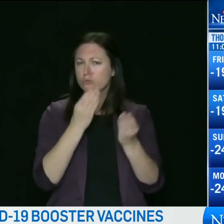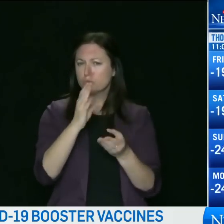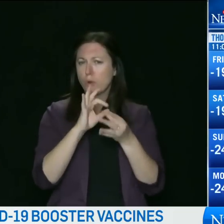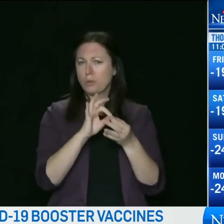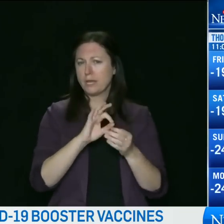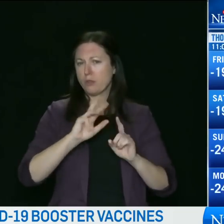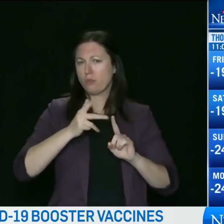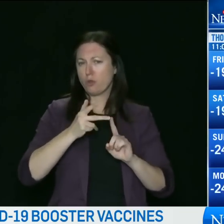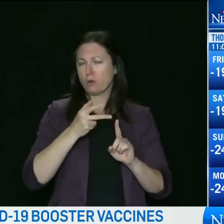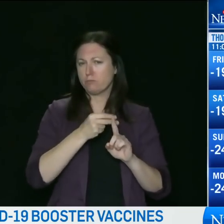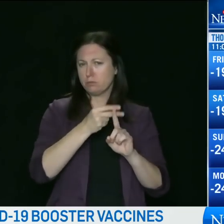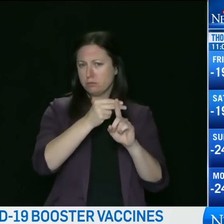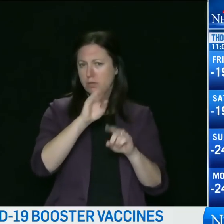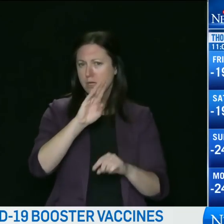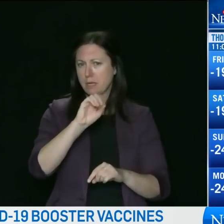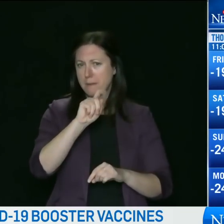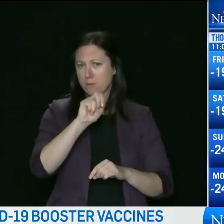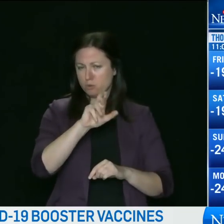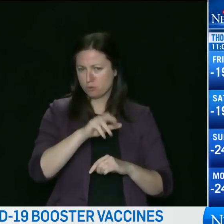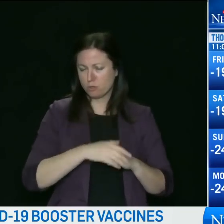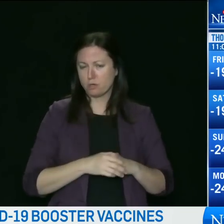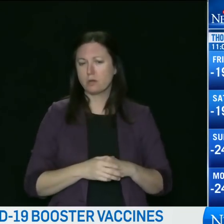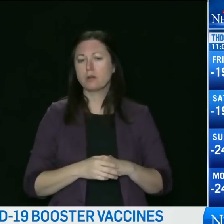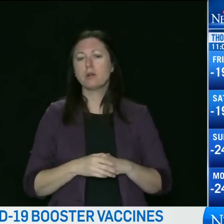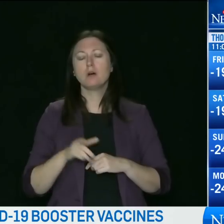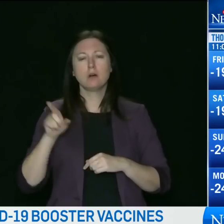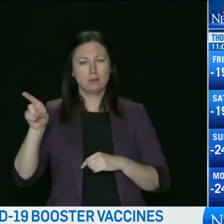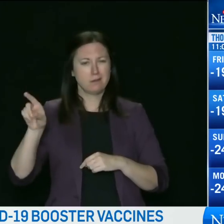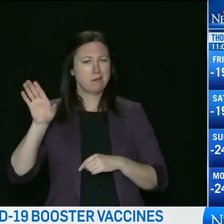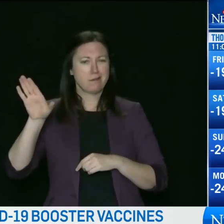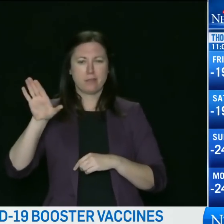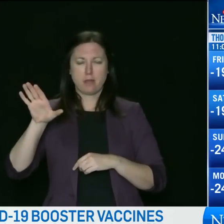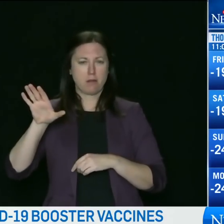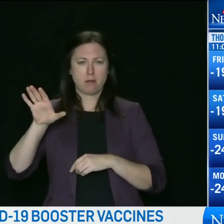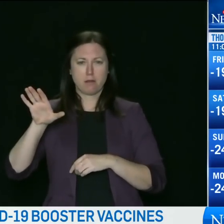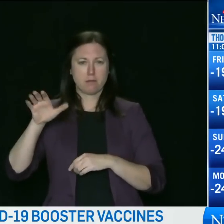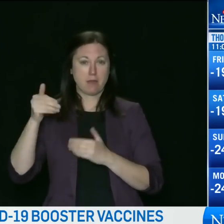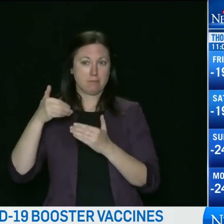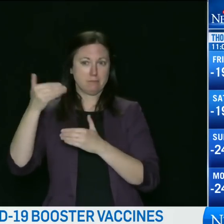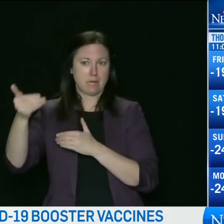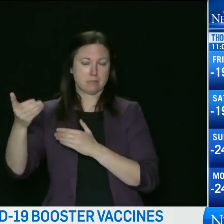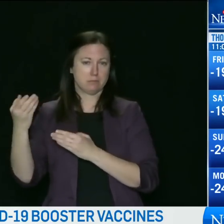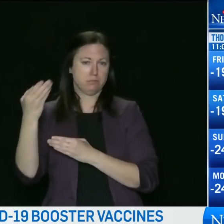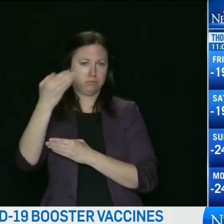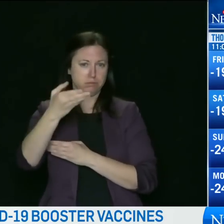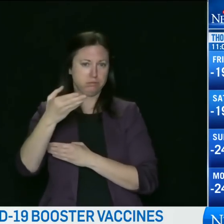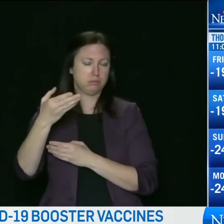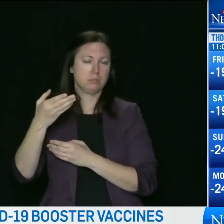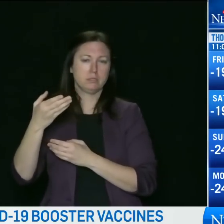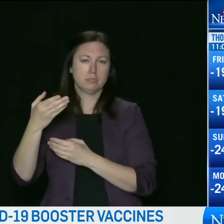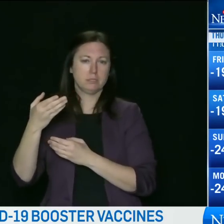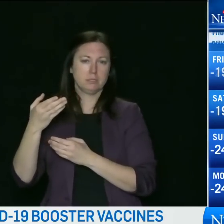SO NACI HAS BEEN MAKING SUCCESSIVE RECOMMENDATIONS ON BOOSTERS.